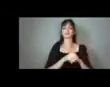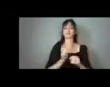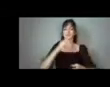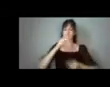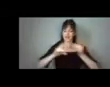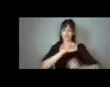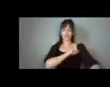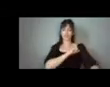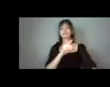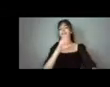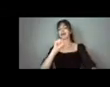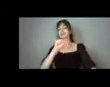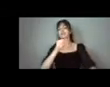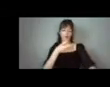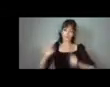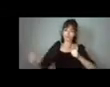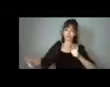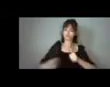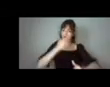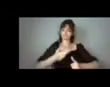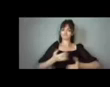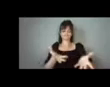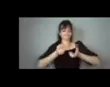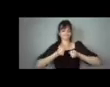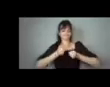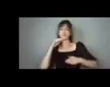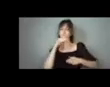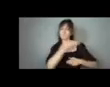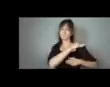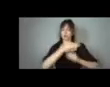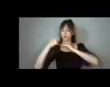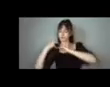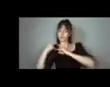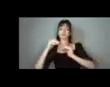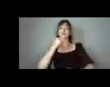to take on this important role in summer next year. That work is being supported by a steering